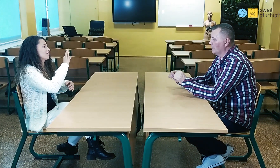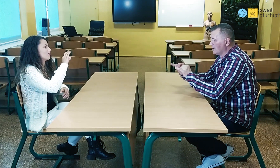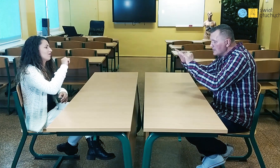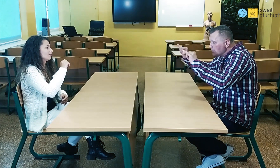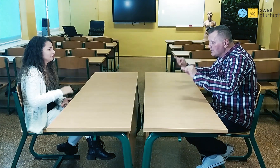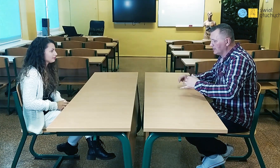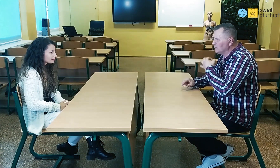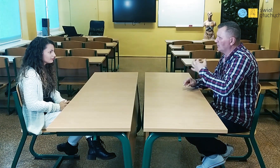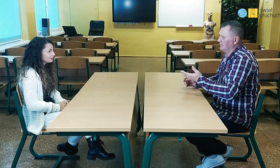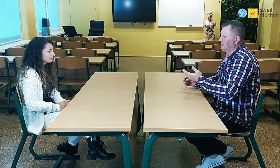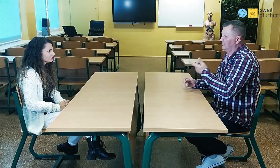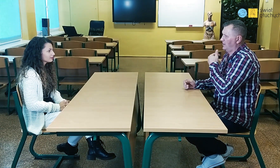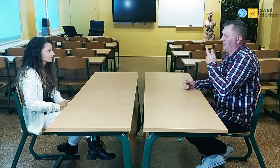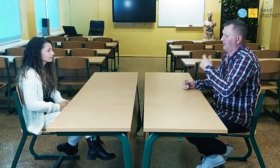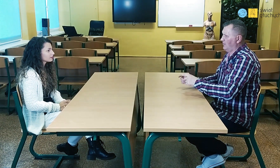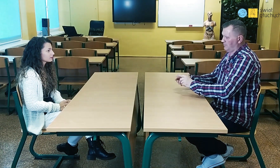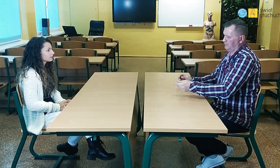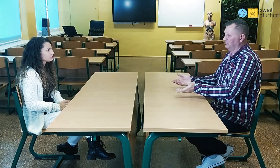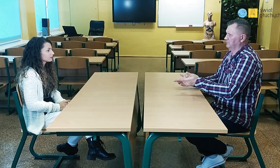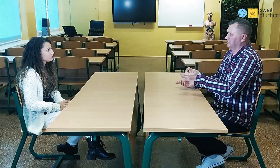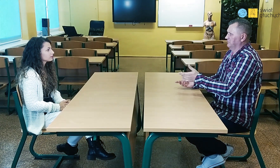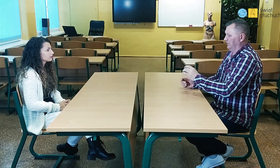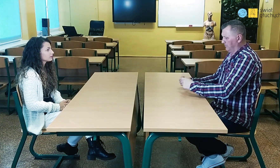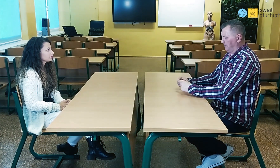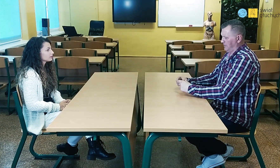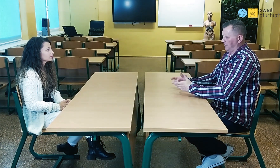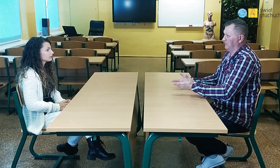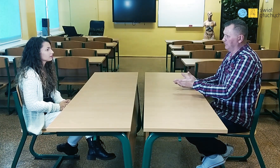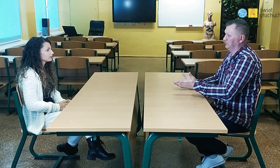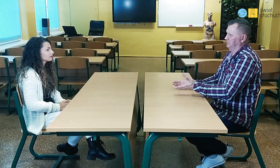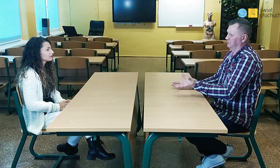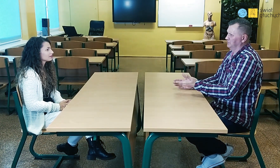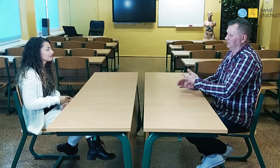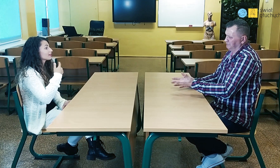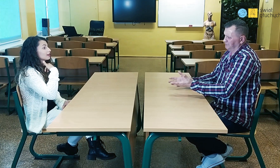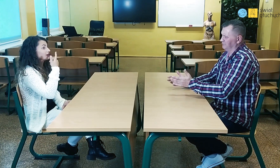I mean, you know, we didn't buy much.